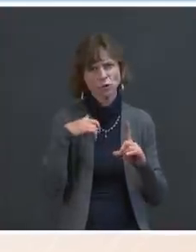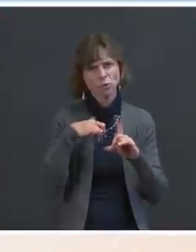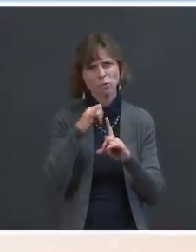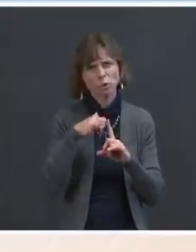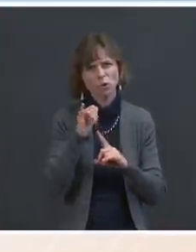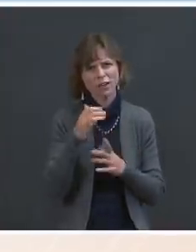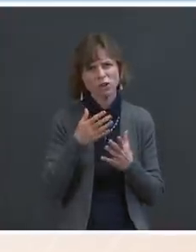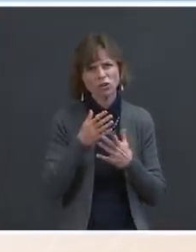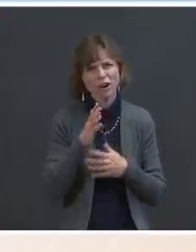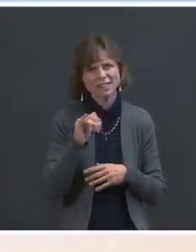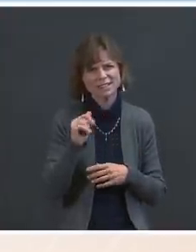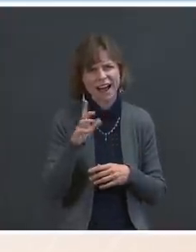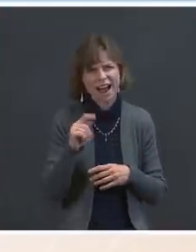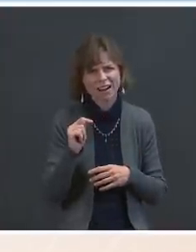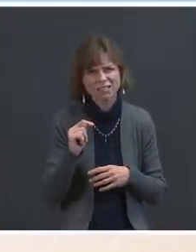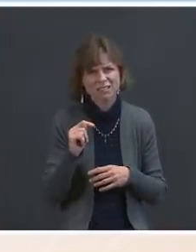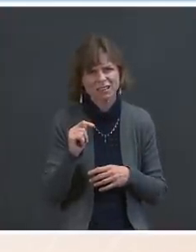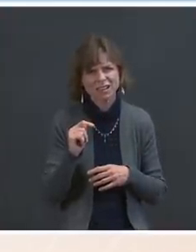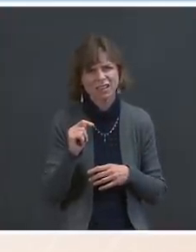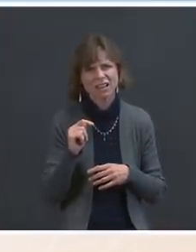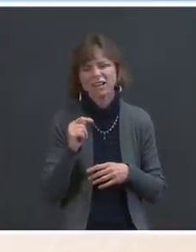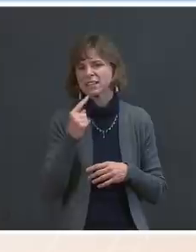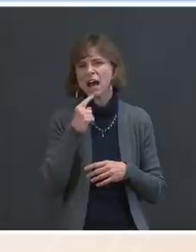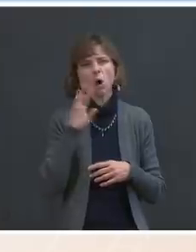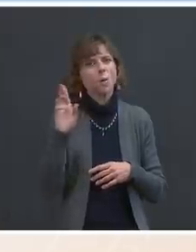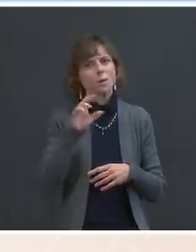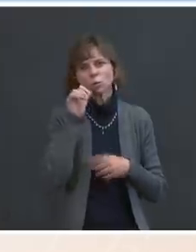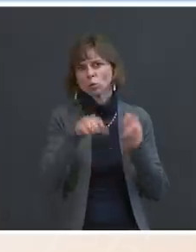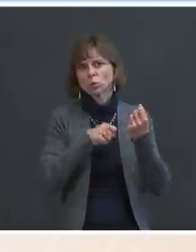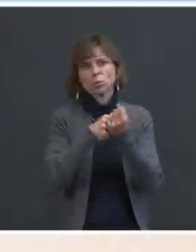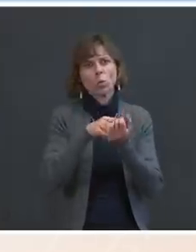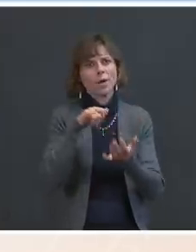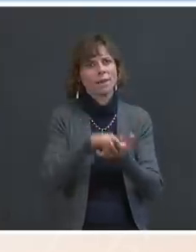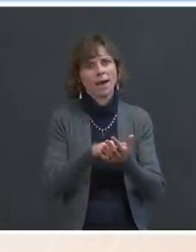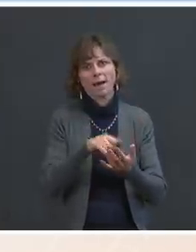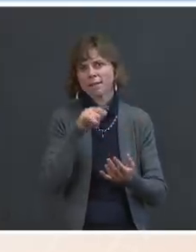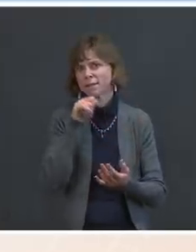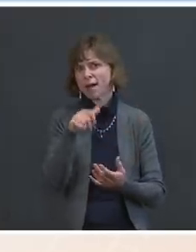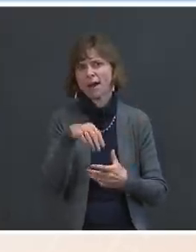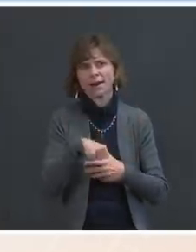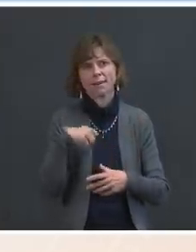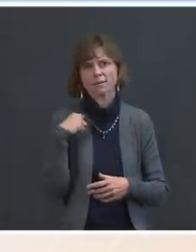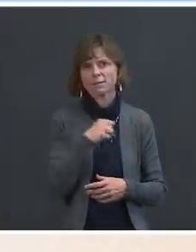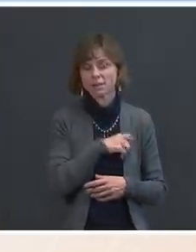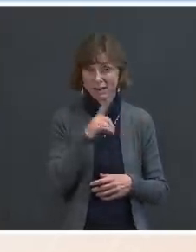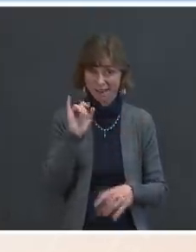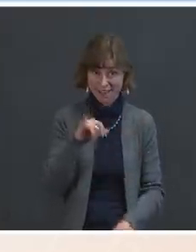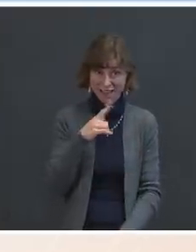If Republicans do not support that -- if that does not move forward in the Senate, is that a red line that would prompt him